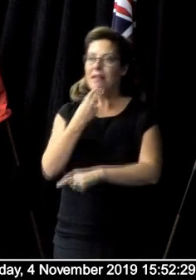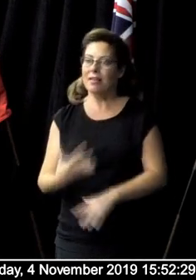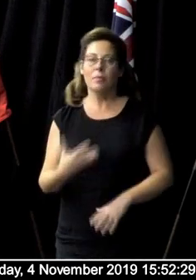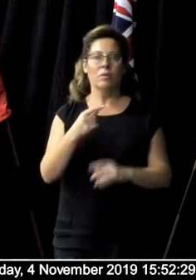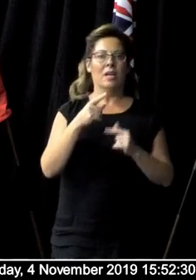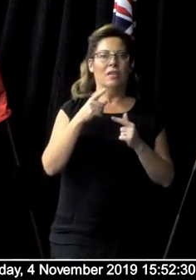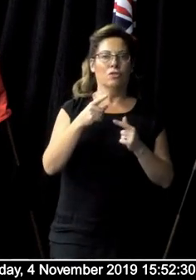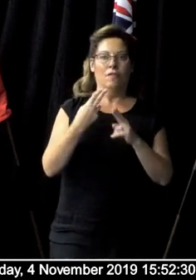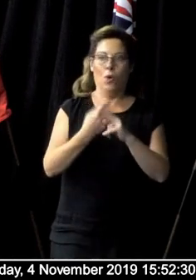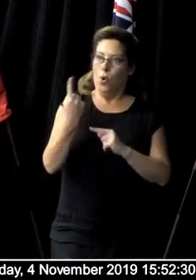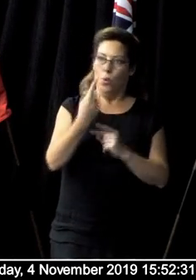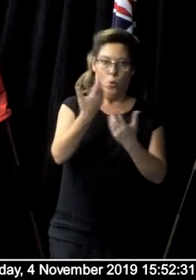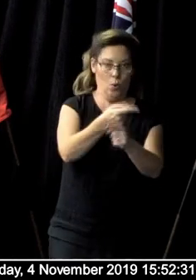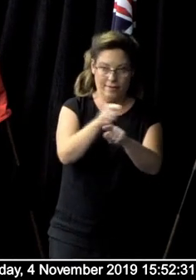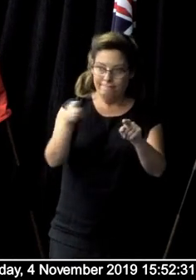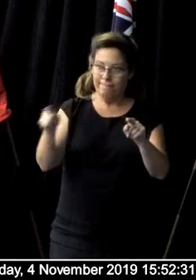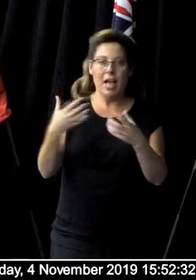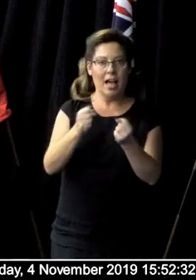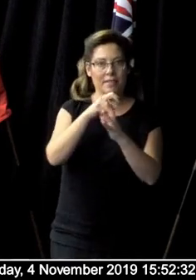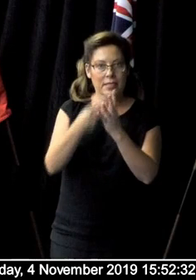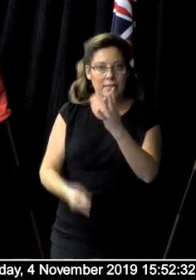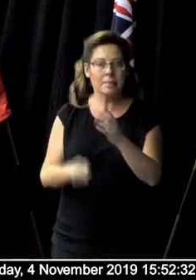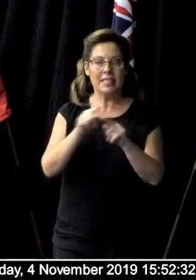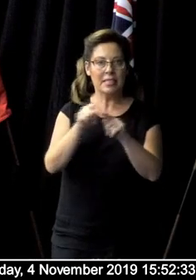The people are held accountable for it.